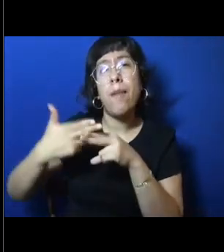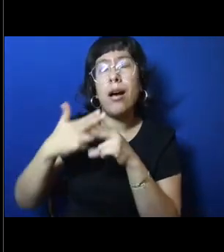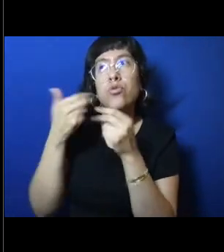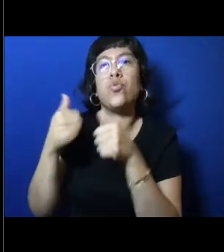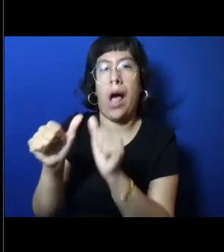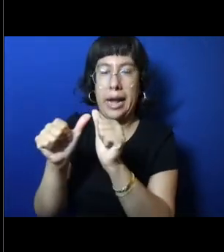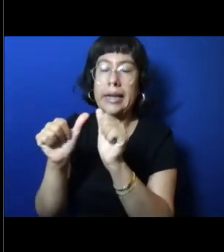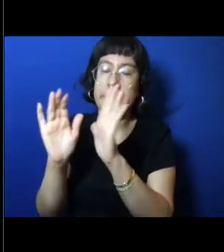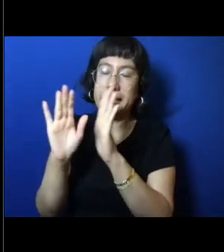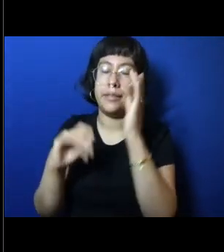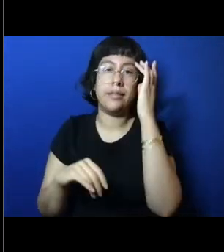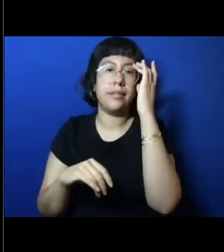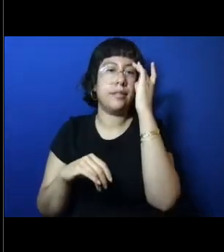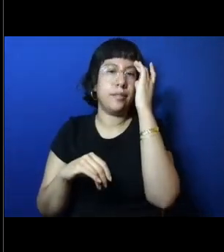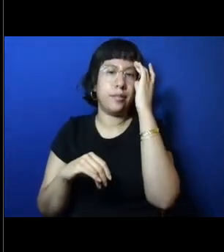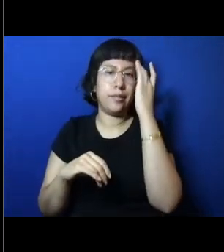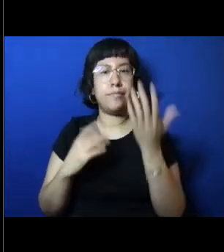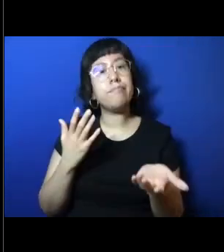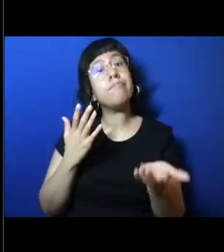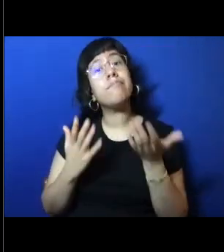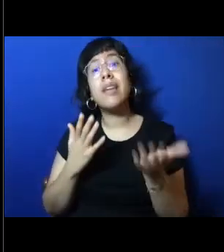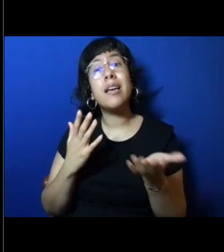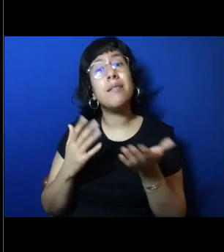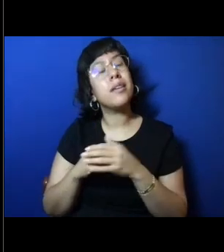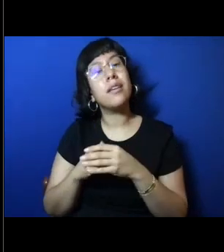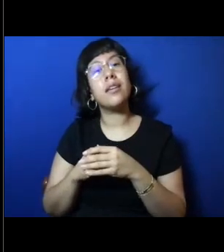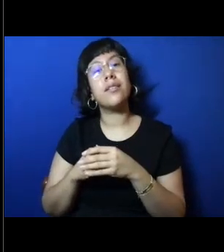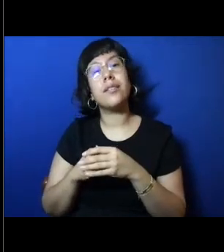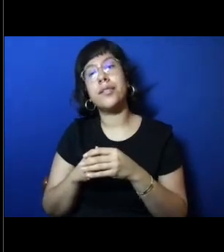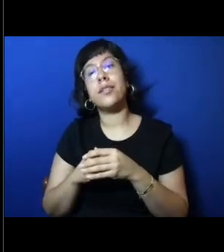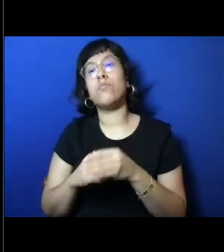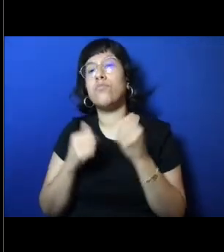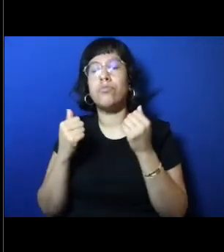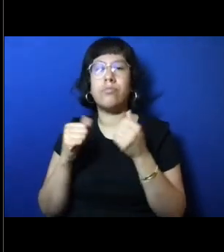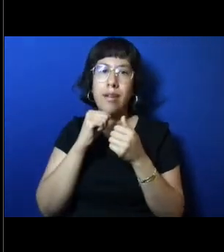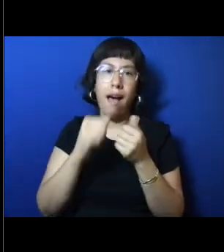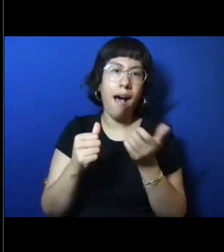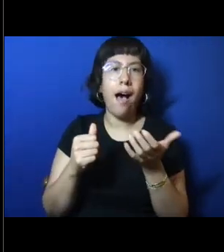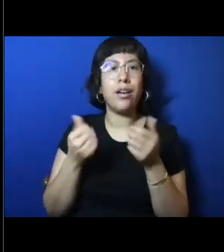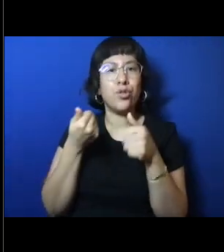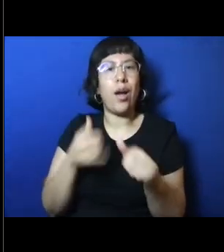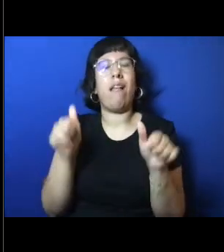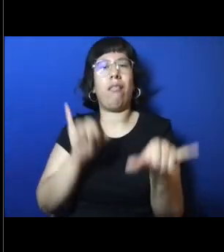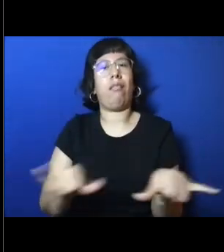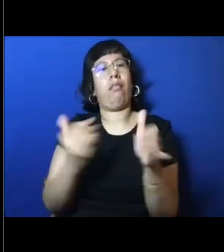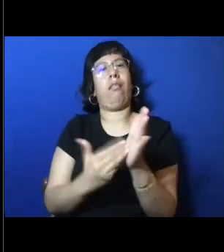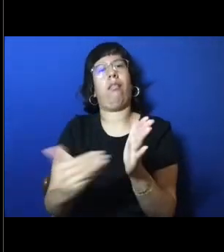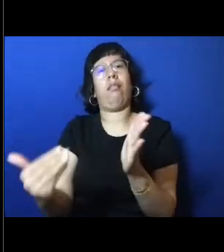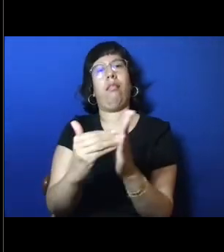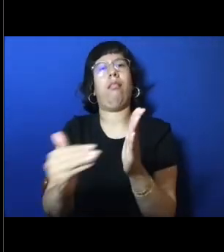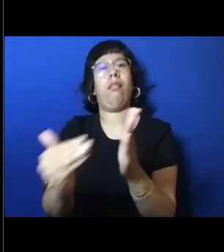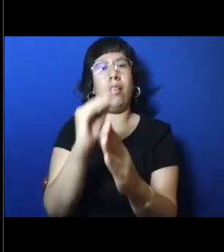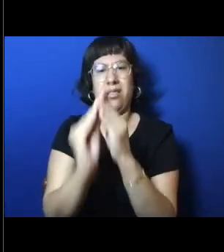And you might not put as much redundancy on there. Like in other words you might be able to accept a little bit more failure because you have more satellites on orbit,